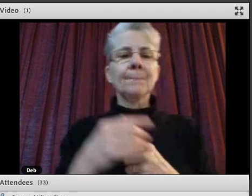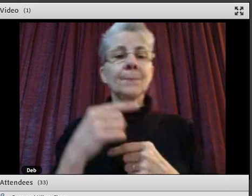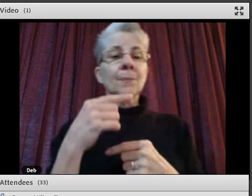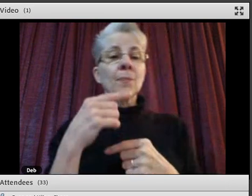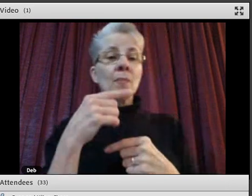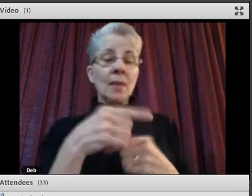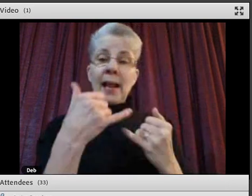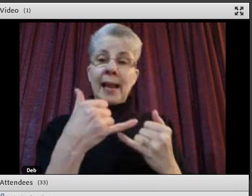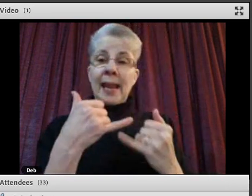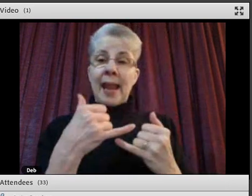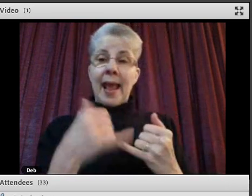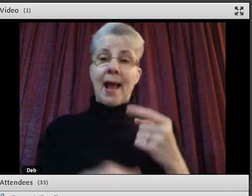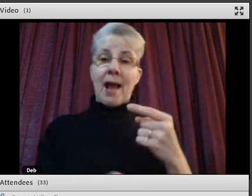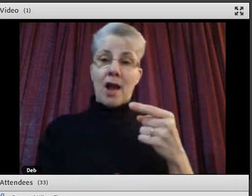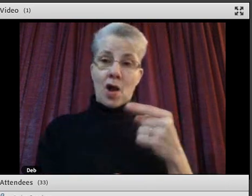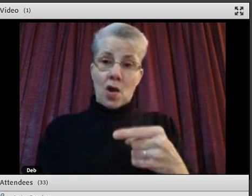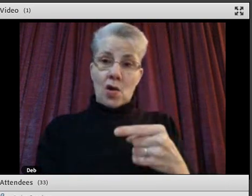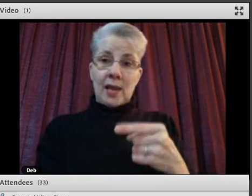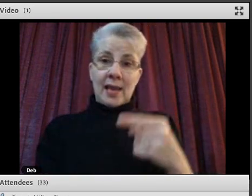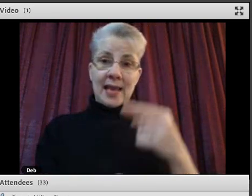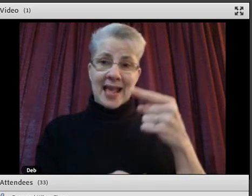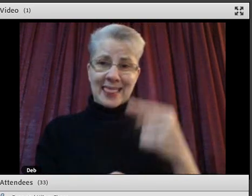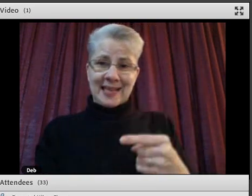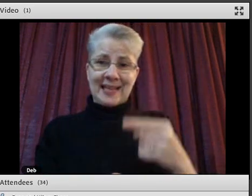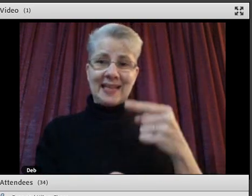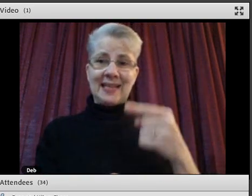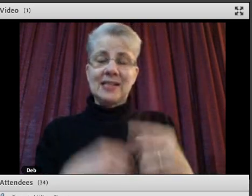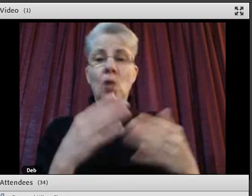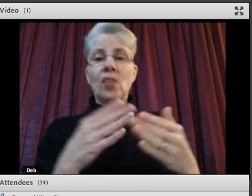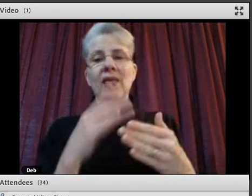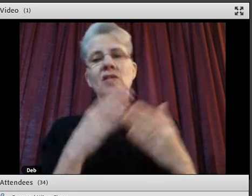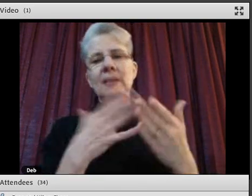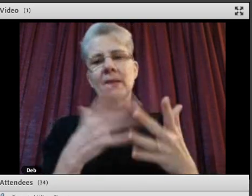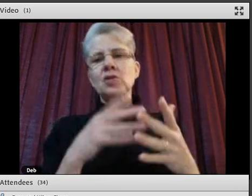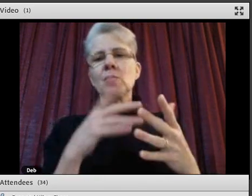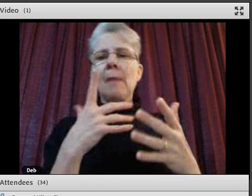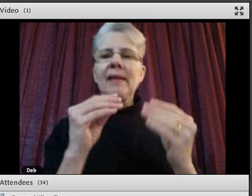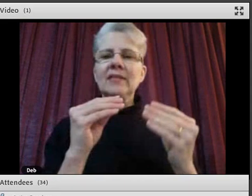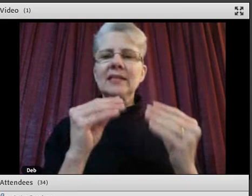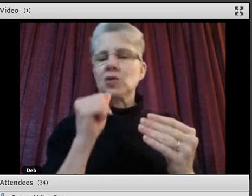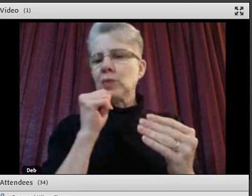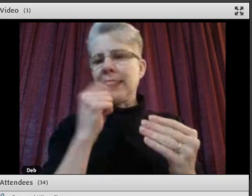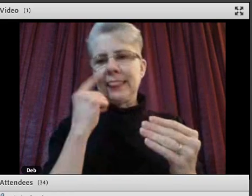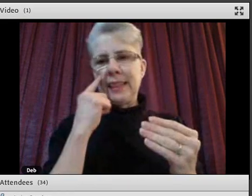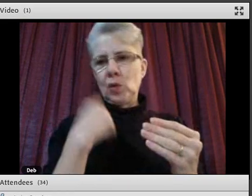Hilary: Now, in this whole thing, there are some things that you're probably going to have to teach that you didn't think you'd have to.